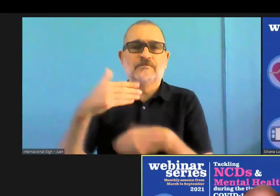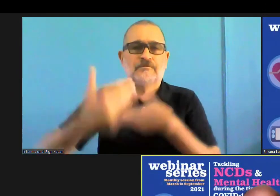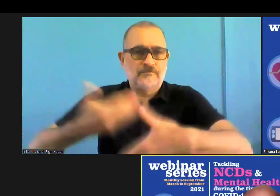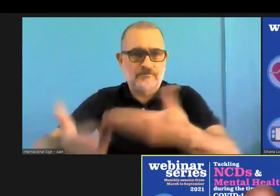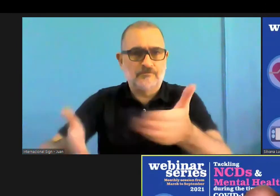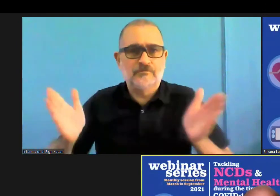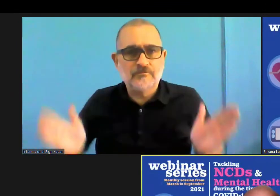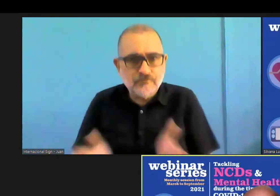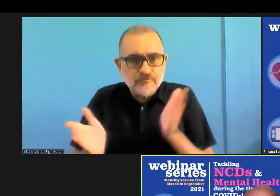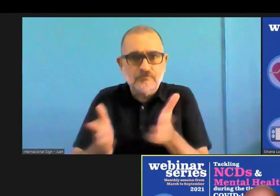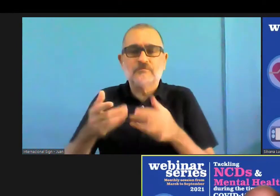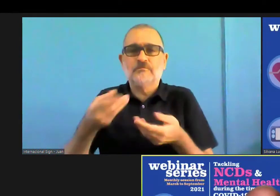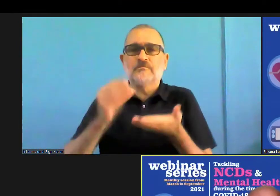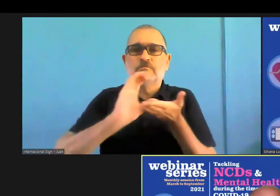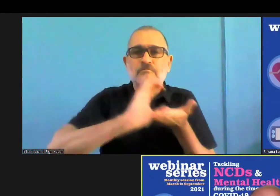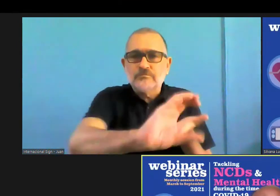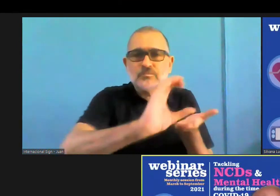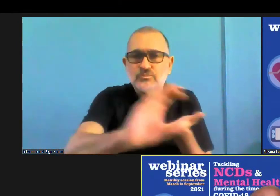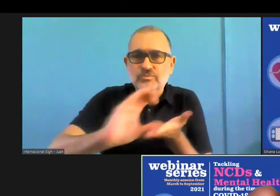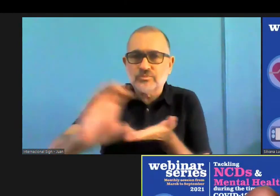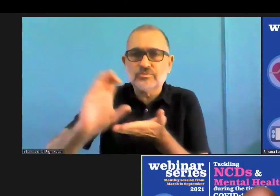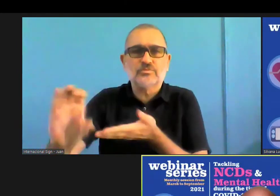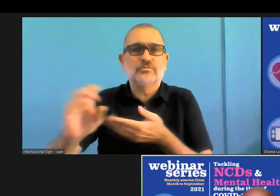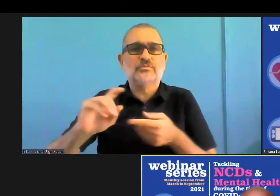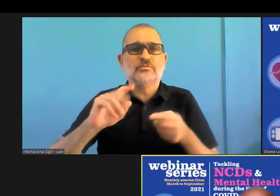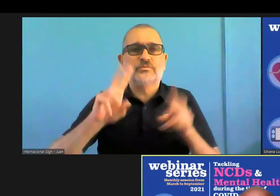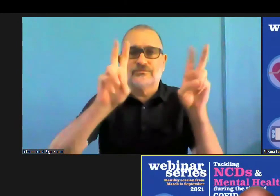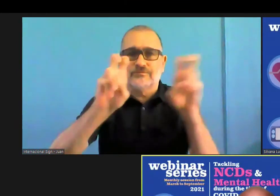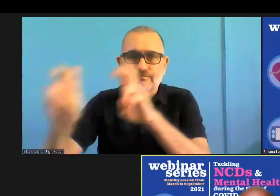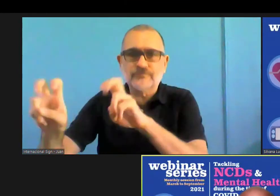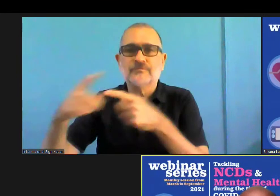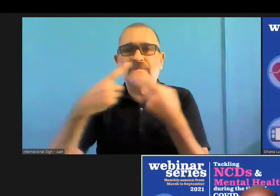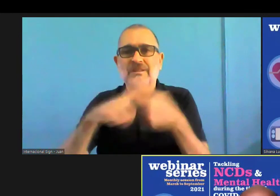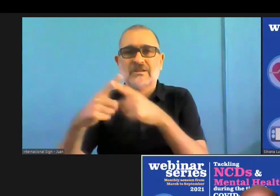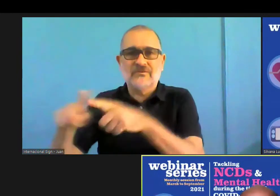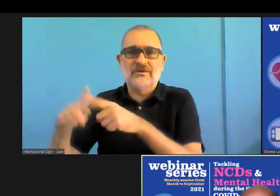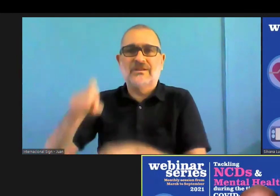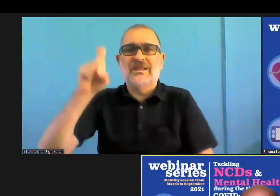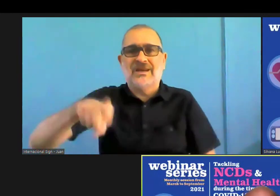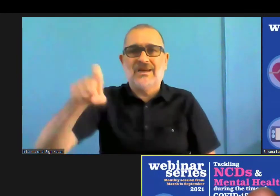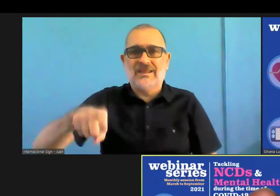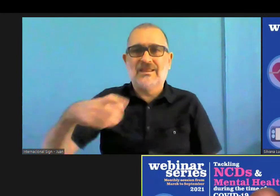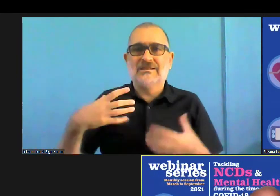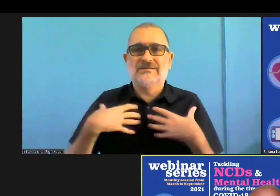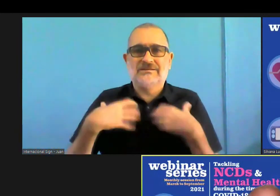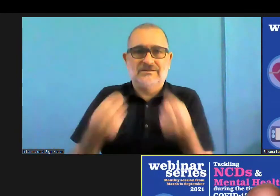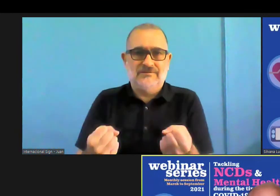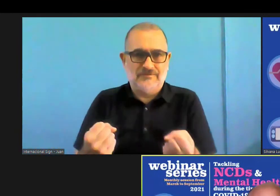system, and then again, in terms of investment -- in terms of training. Investment in terms of infrastructure.